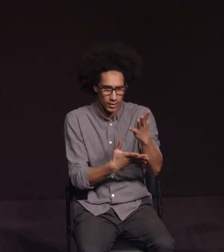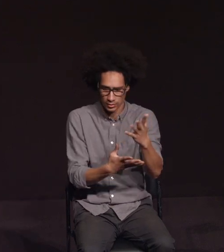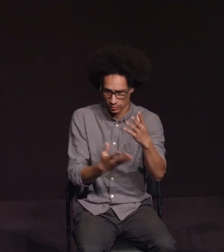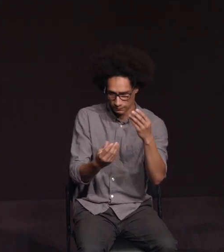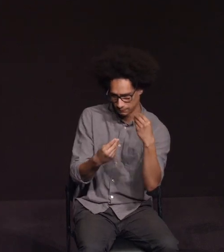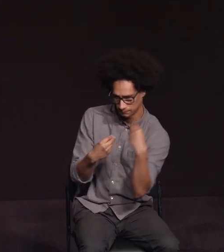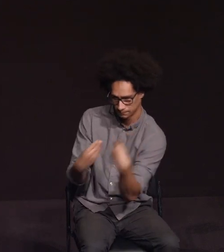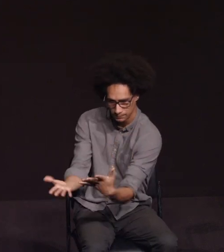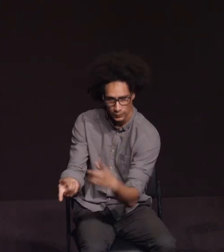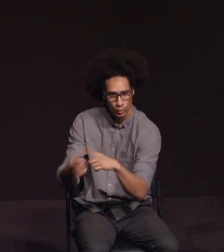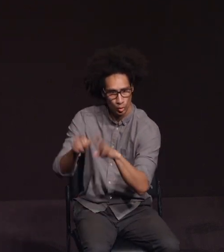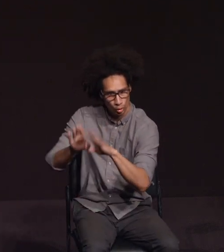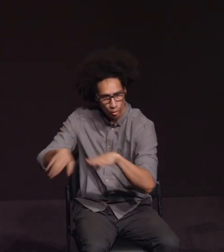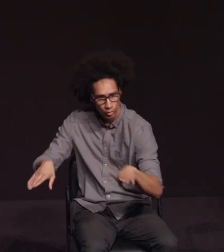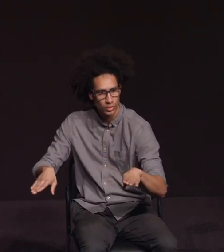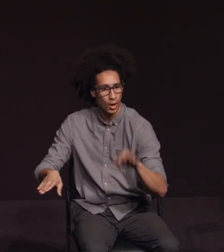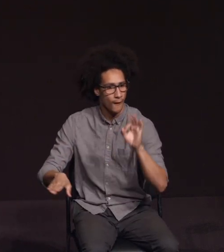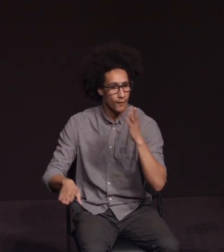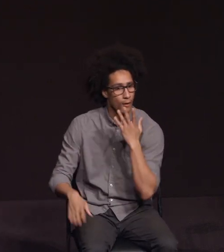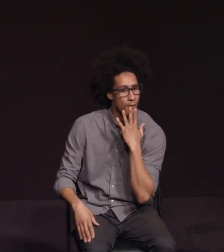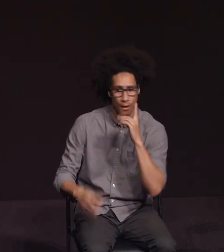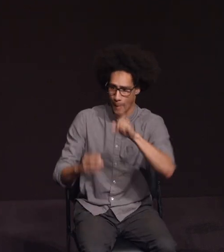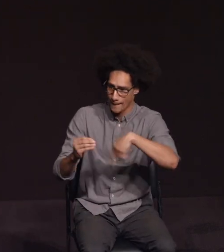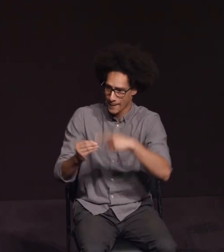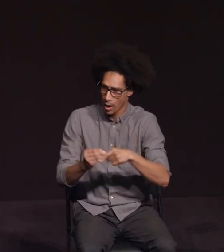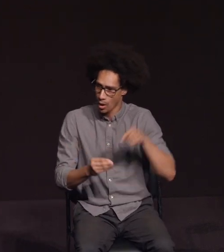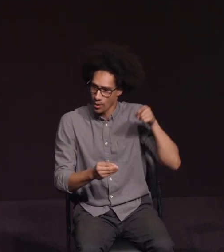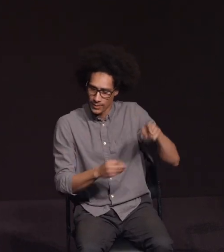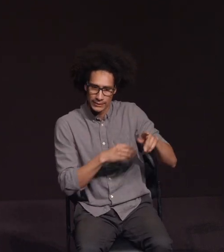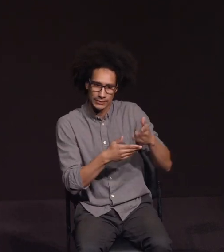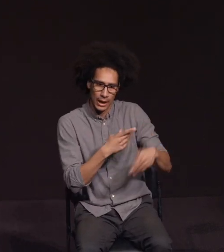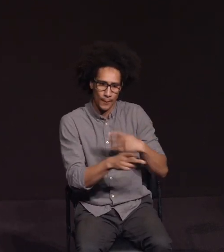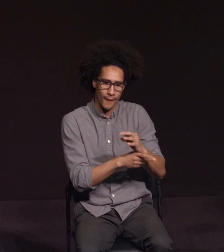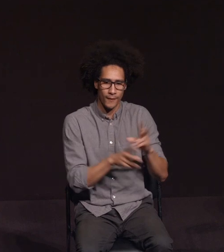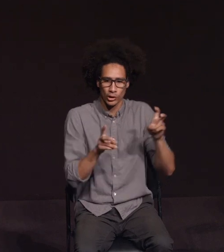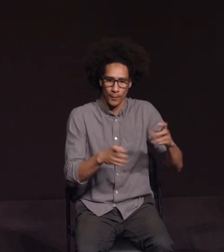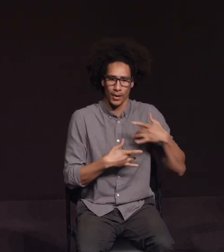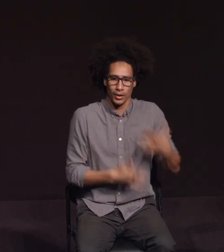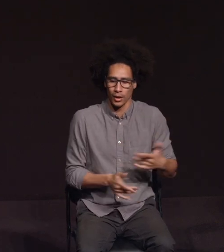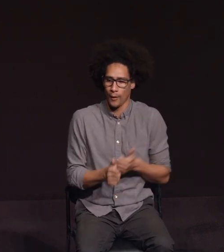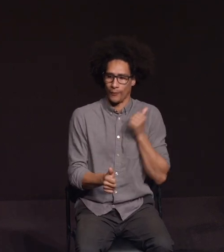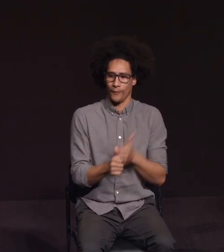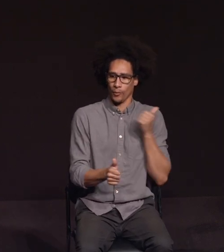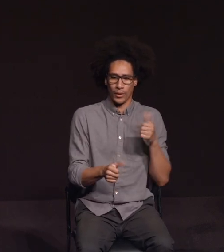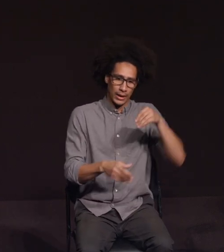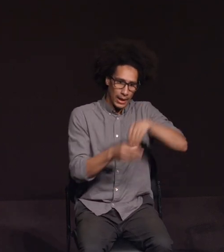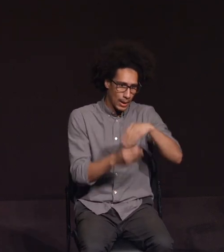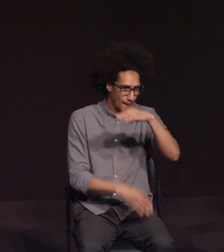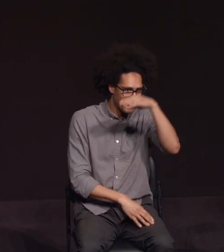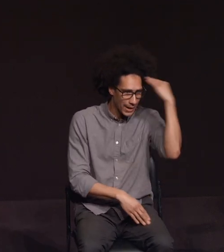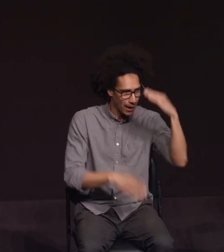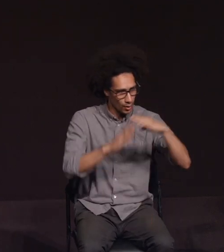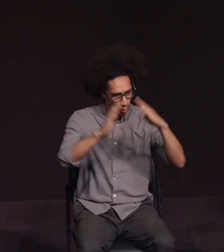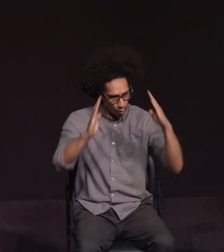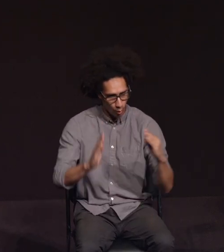children of color about these taboo topics and what happens in the Black household and some social things that,